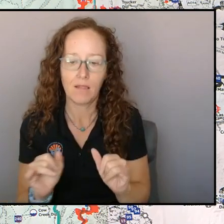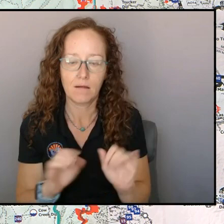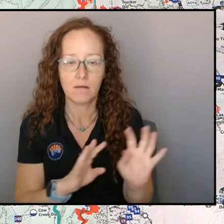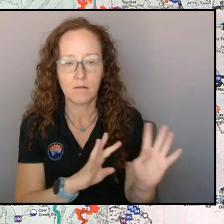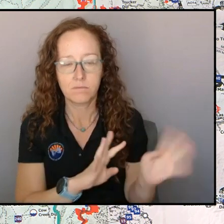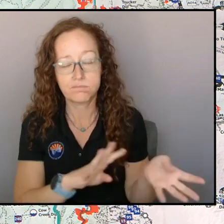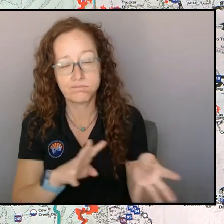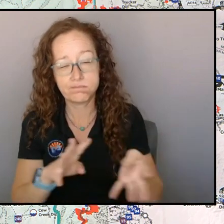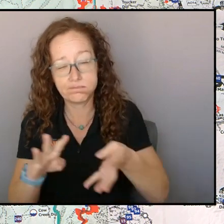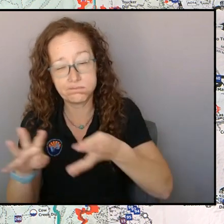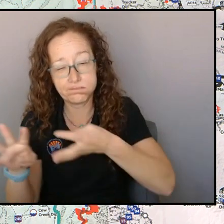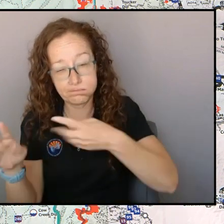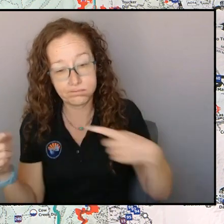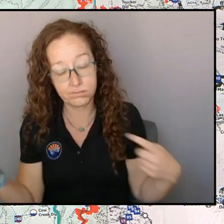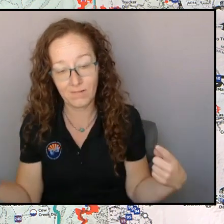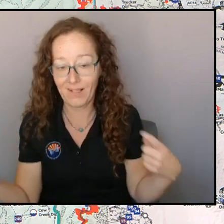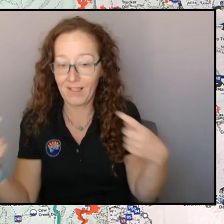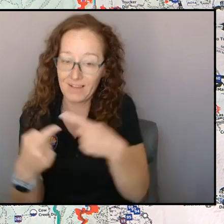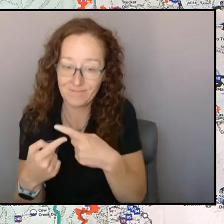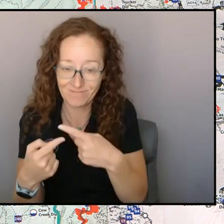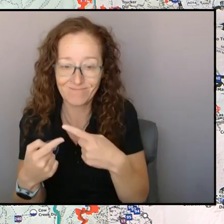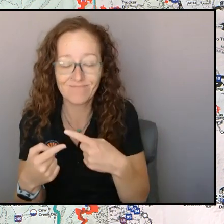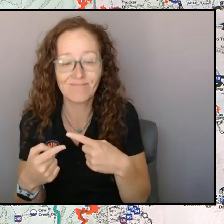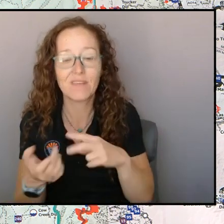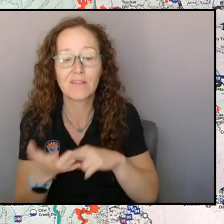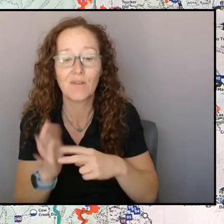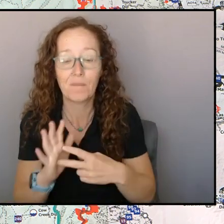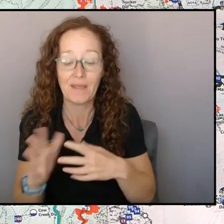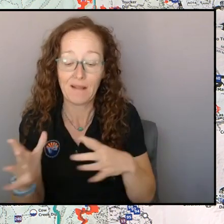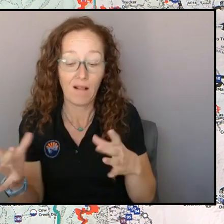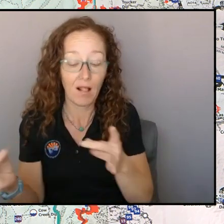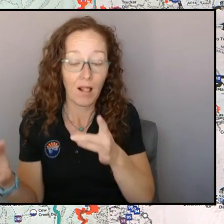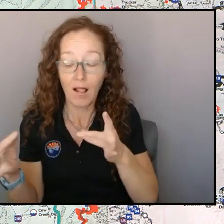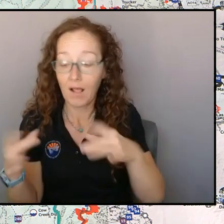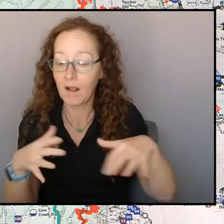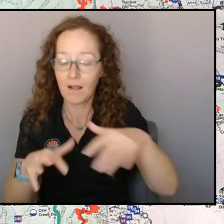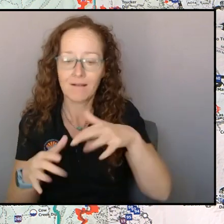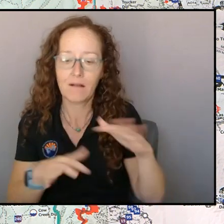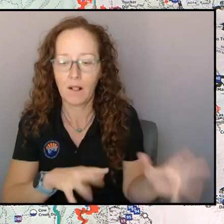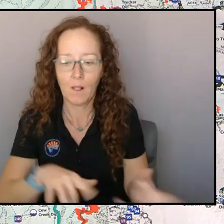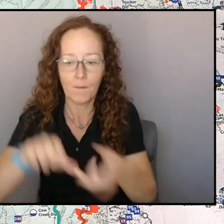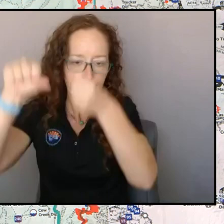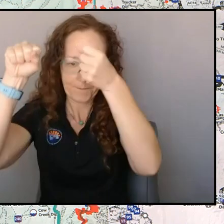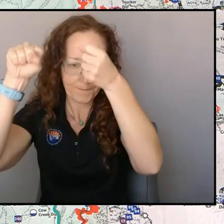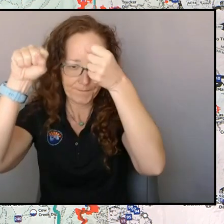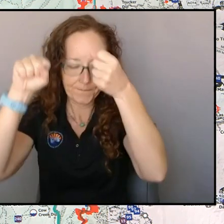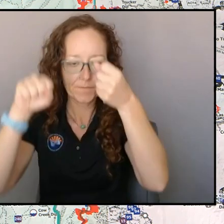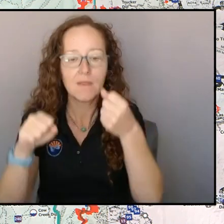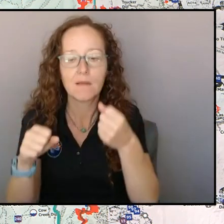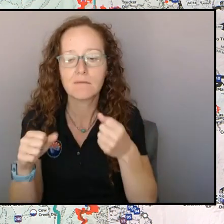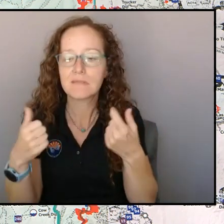still anticipating that we'll see a lot of single digit relative humidity minimums as we go into the day today but